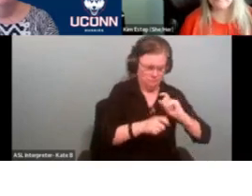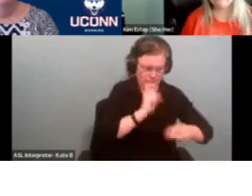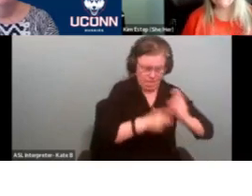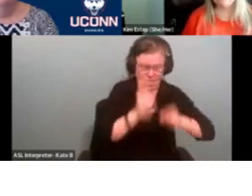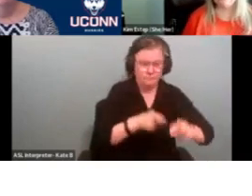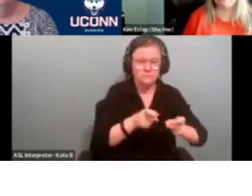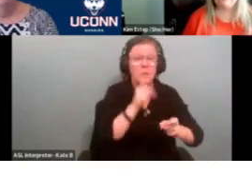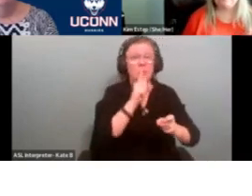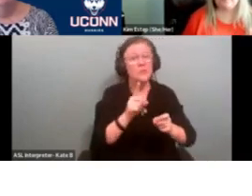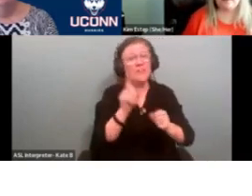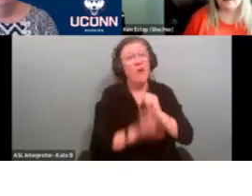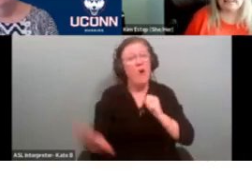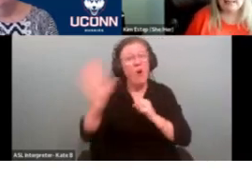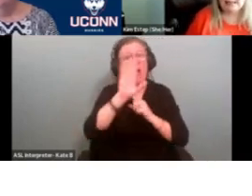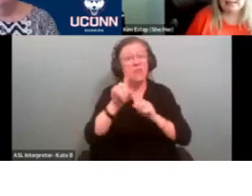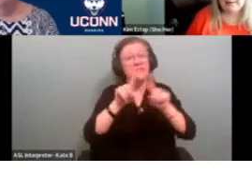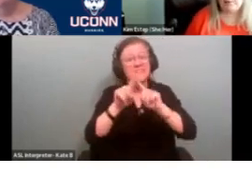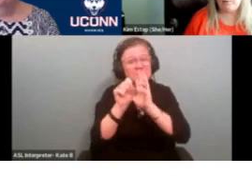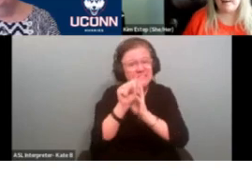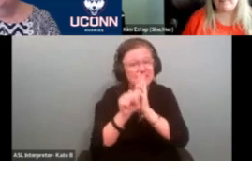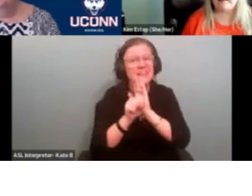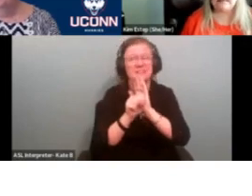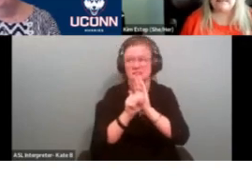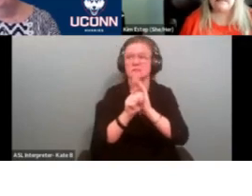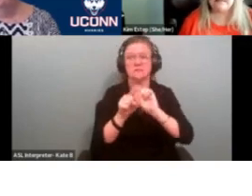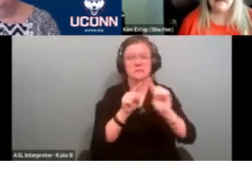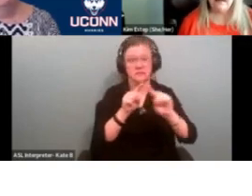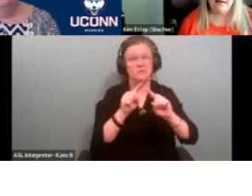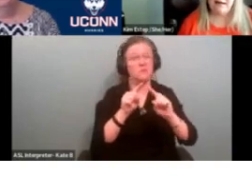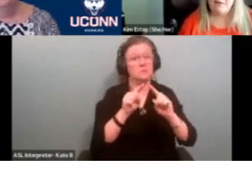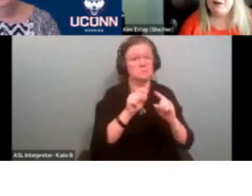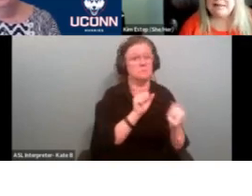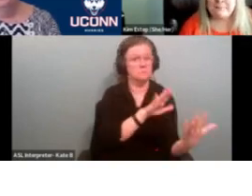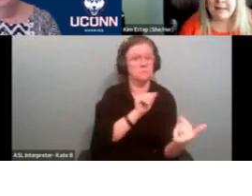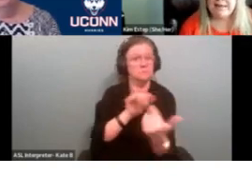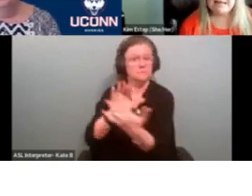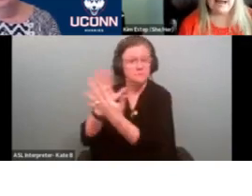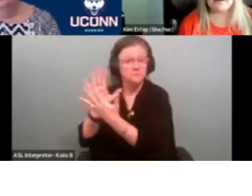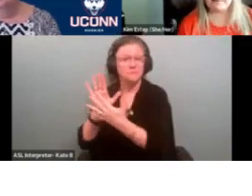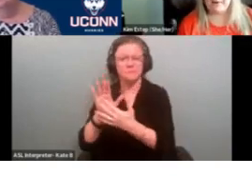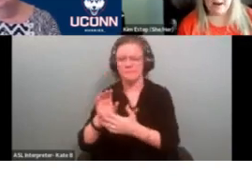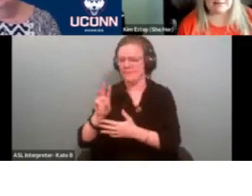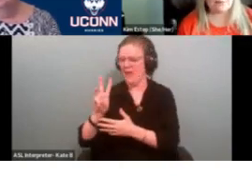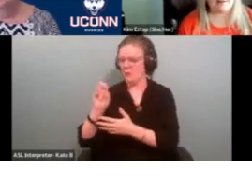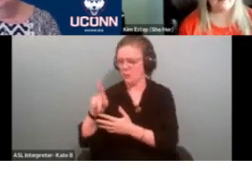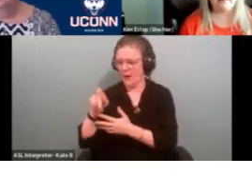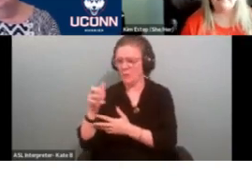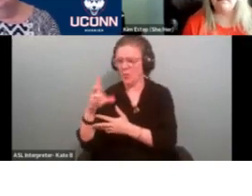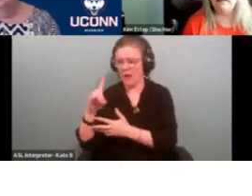over the to a lot of different understandings about what wraparound is, what does it mean to actually practice wraparound,